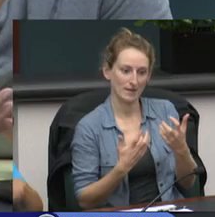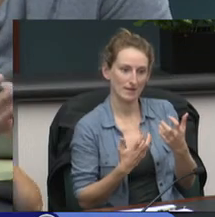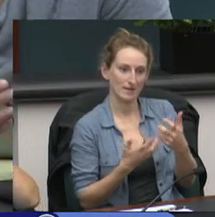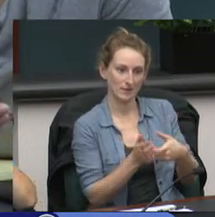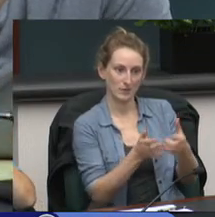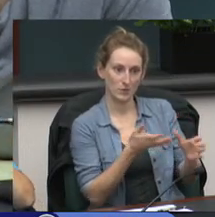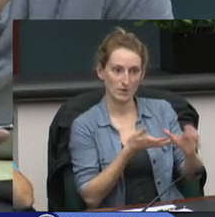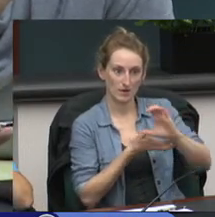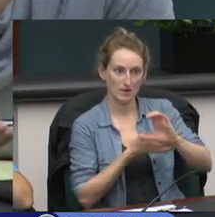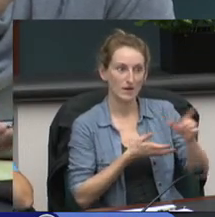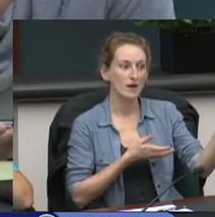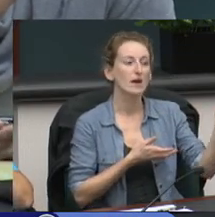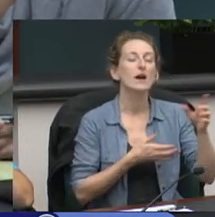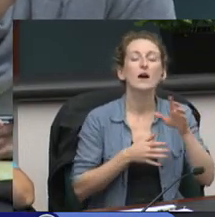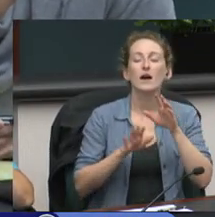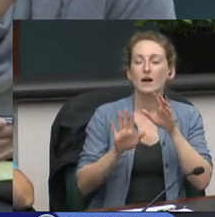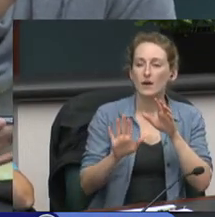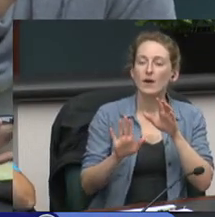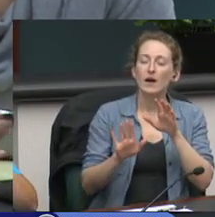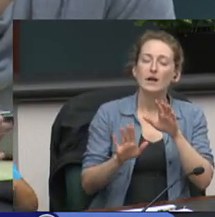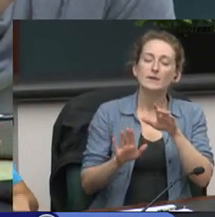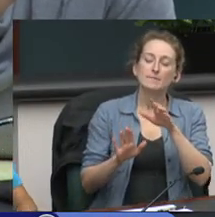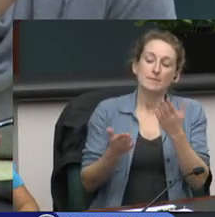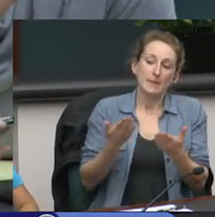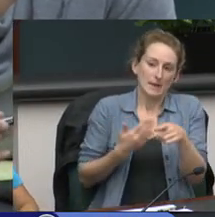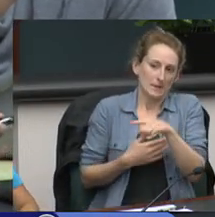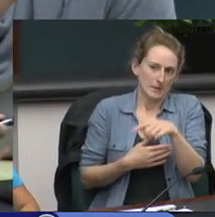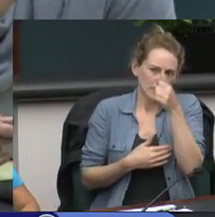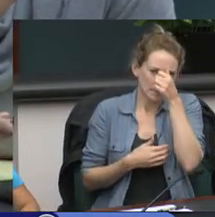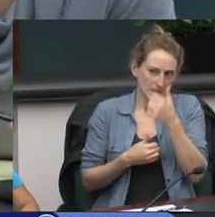a jog of everyone's memory but about two years ago when you approved the ad use I